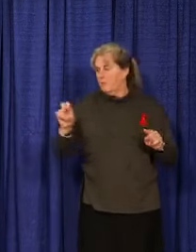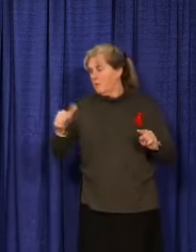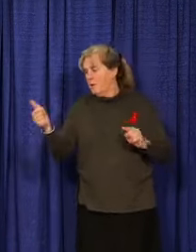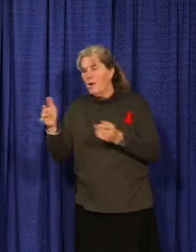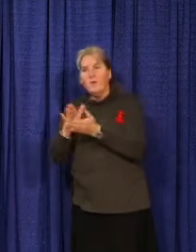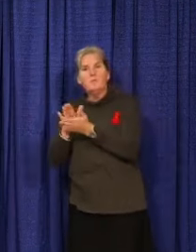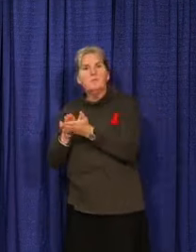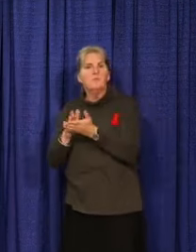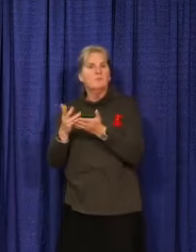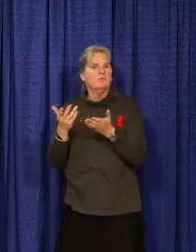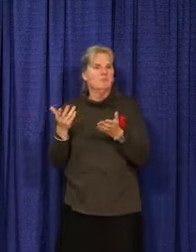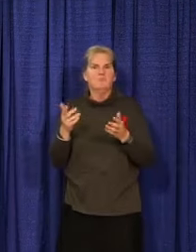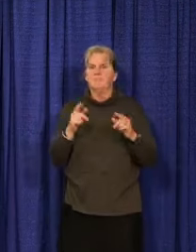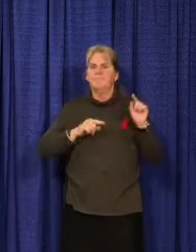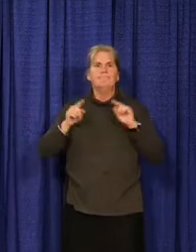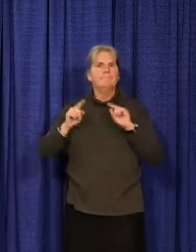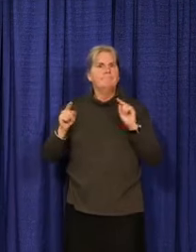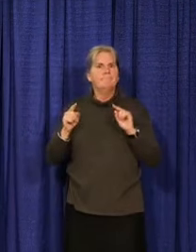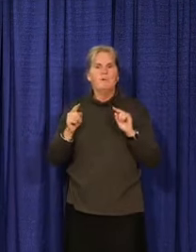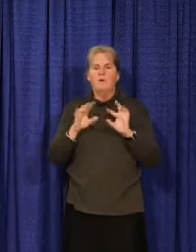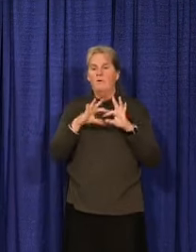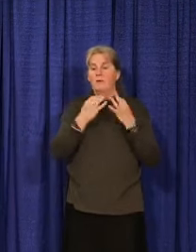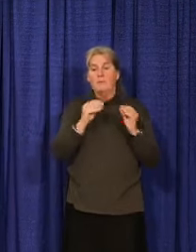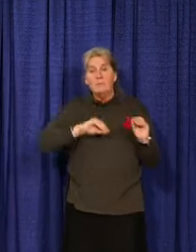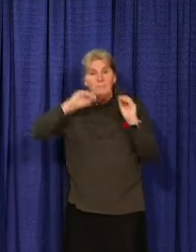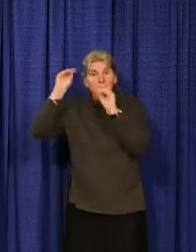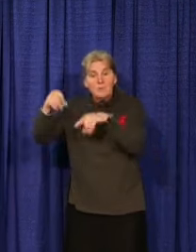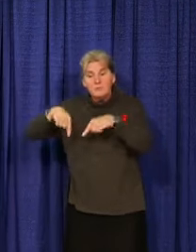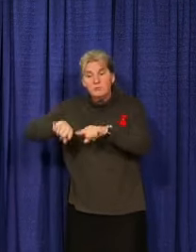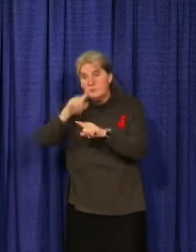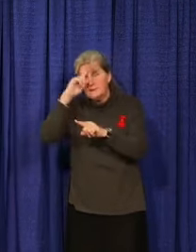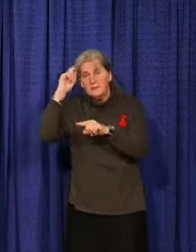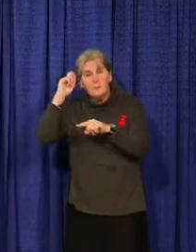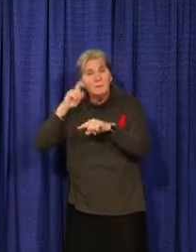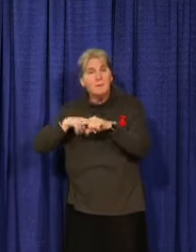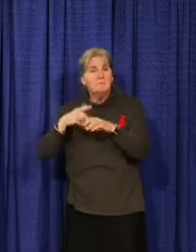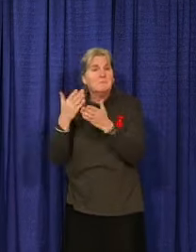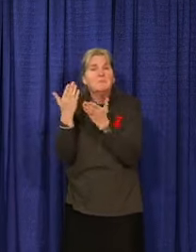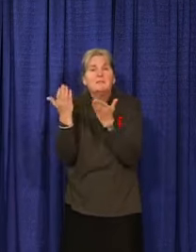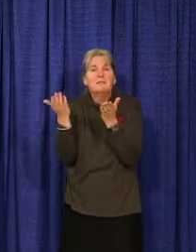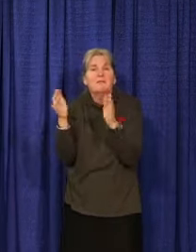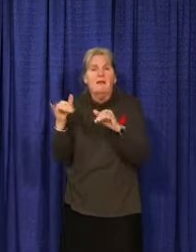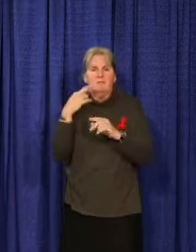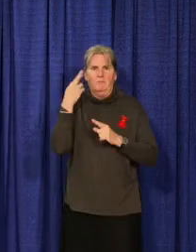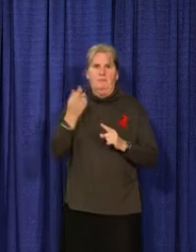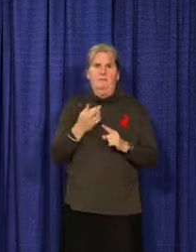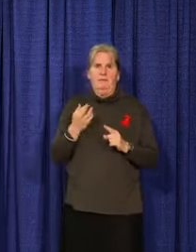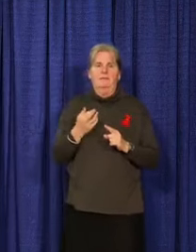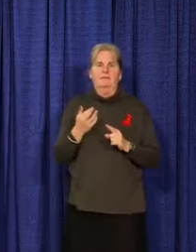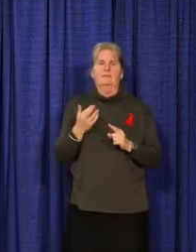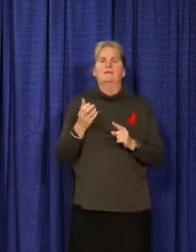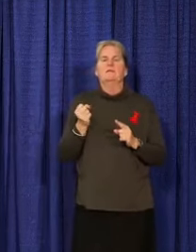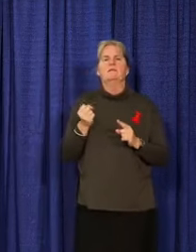than the one they initially registered for, or families have moved over the summer. There are many different reasons